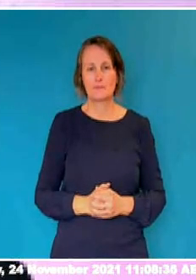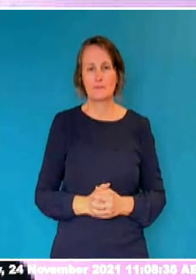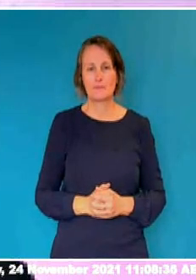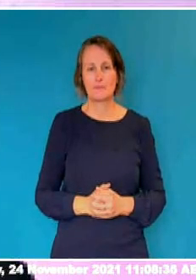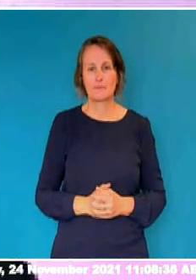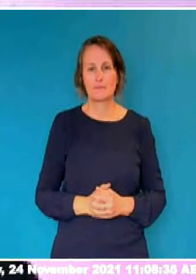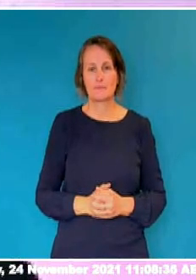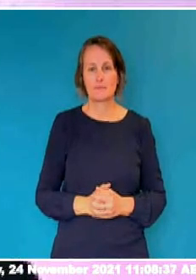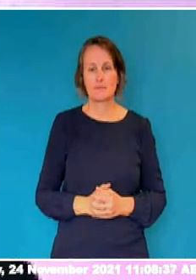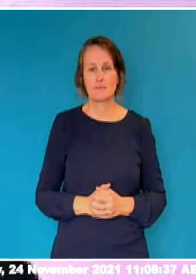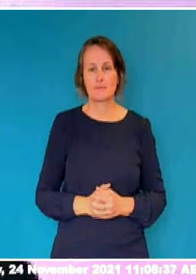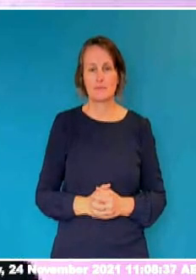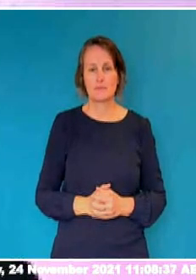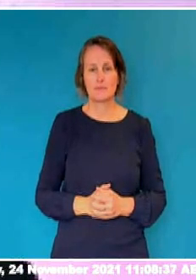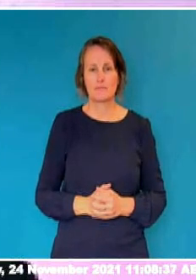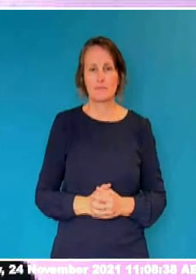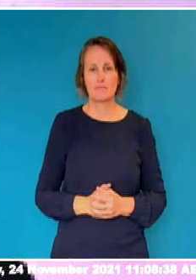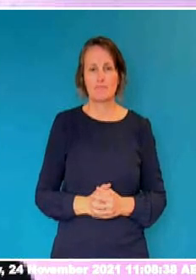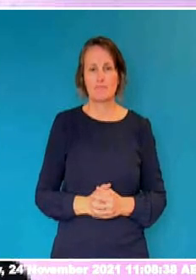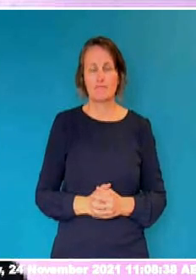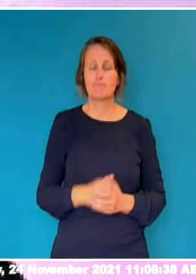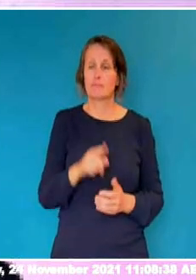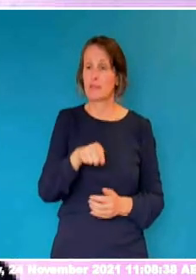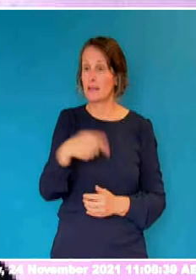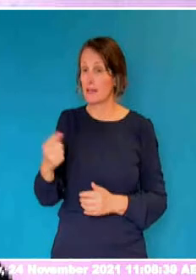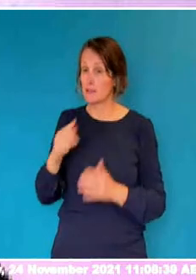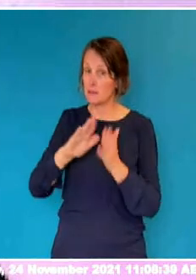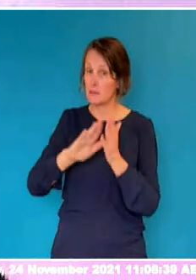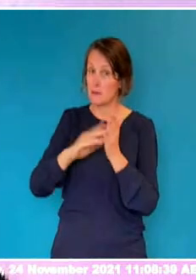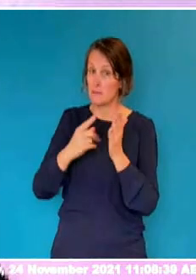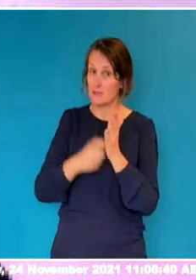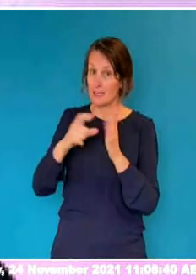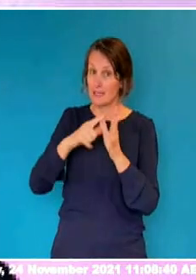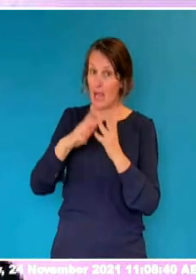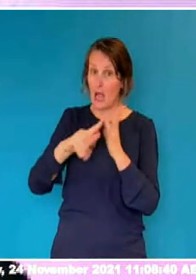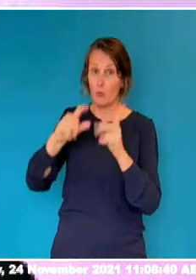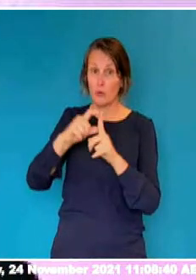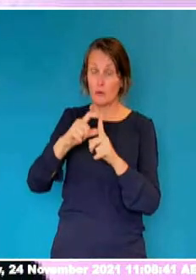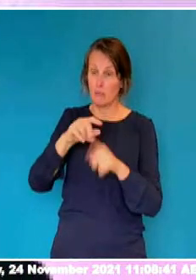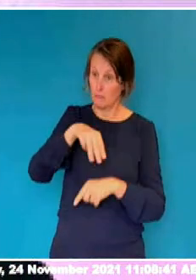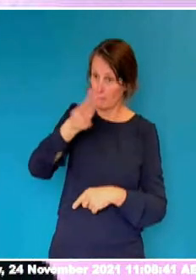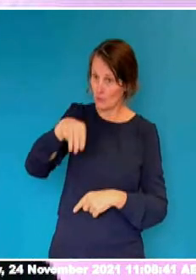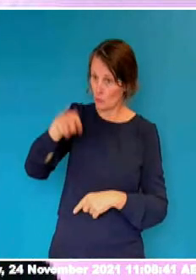Next to you, Mr Cawood, is this issue something you've observed or something